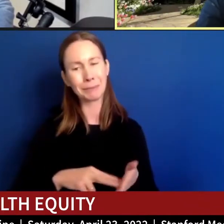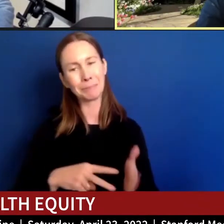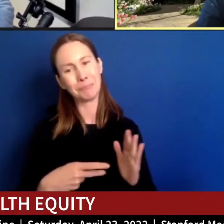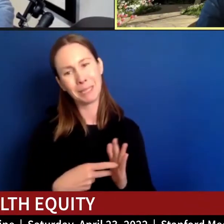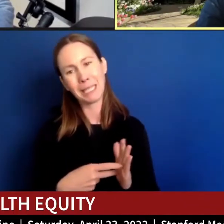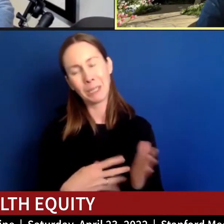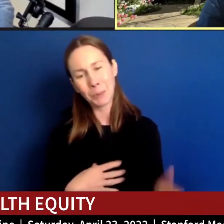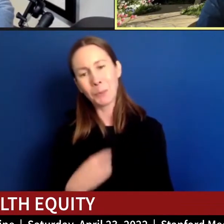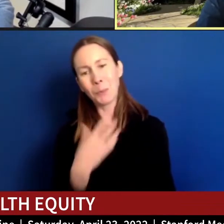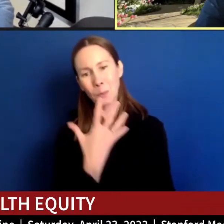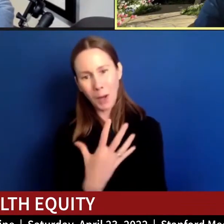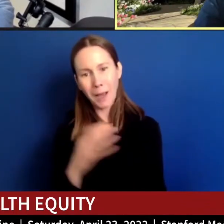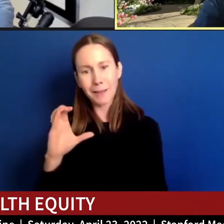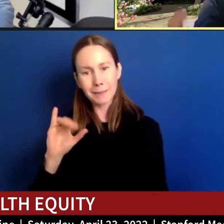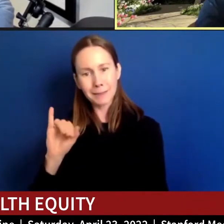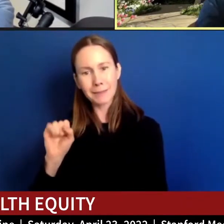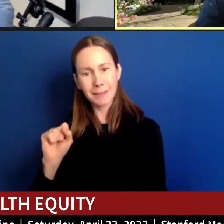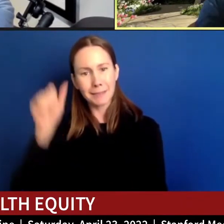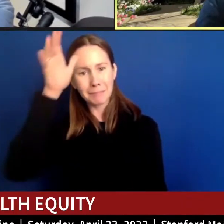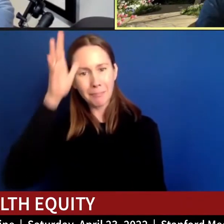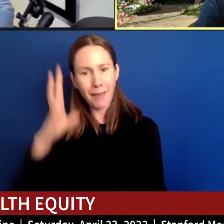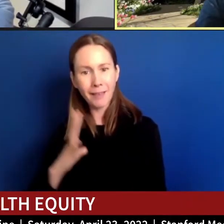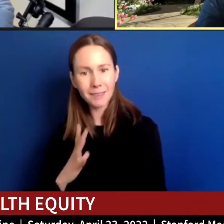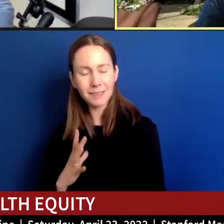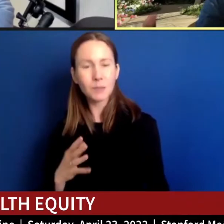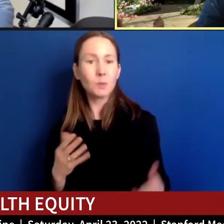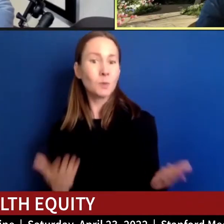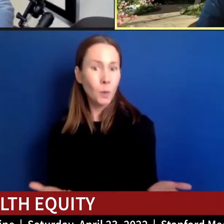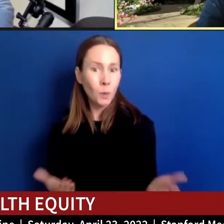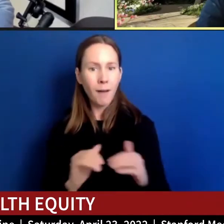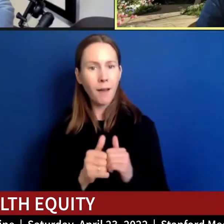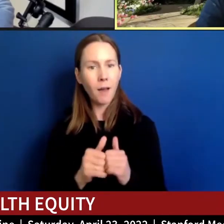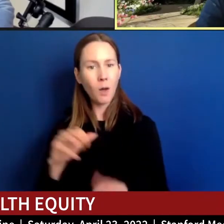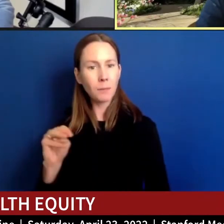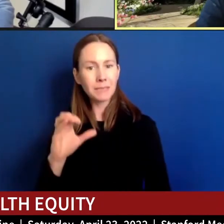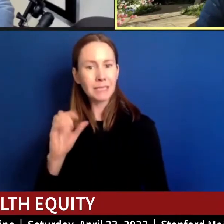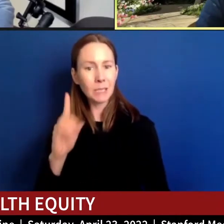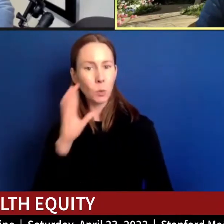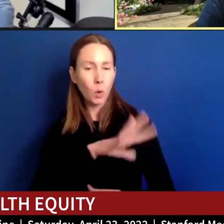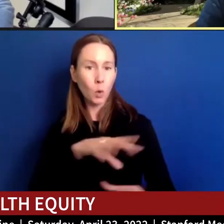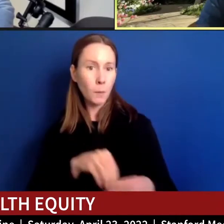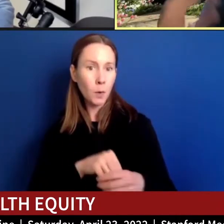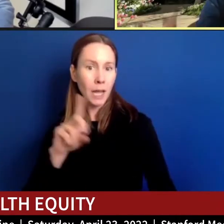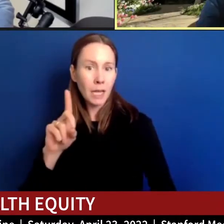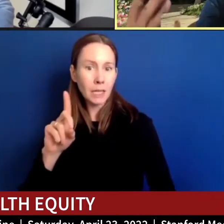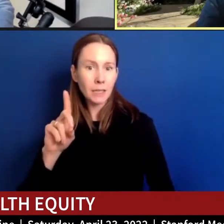white, cis-males. What ways does NCD incorporate disability justice into the way that it's